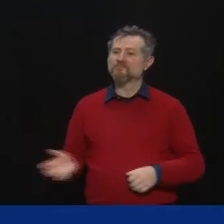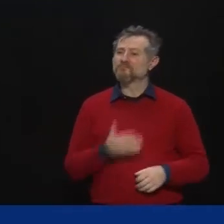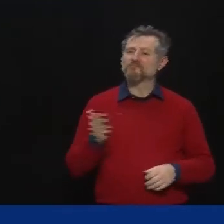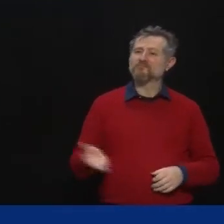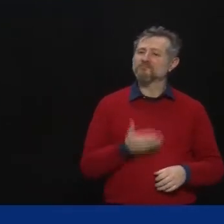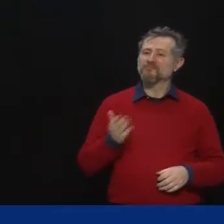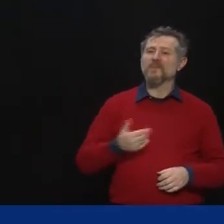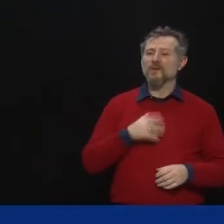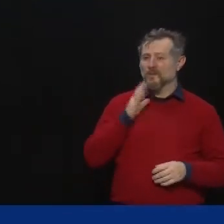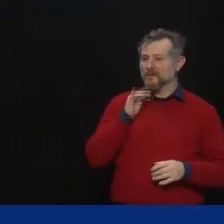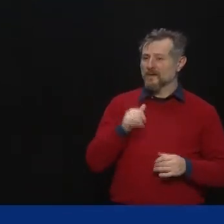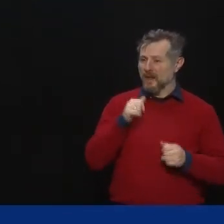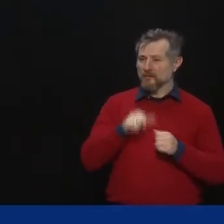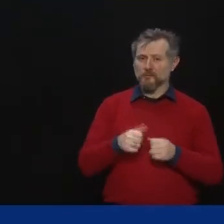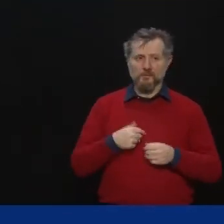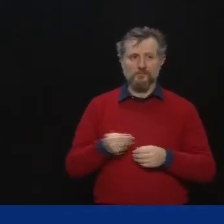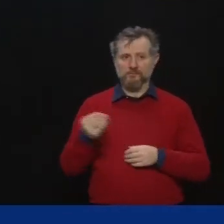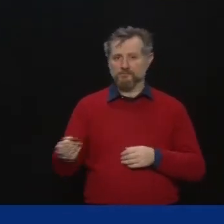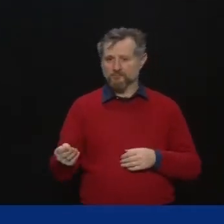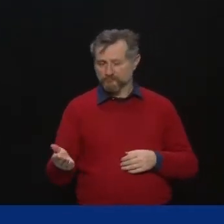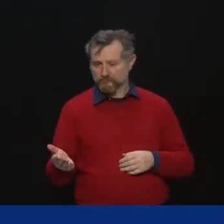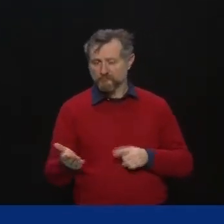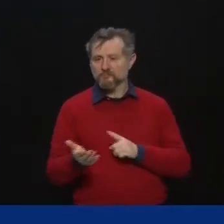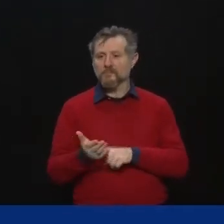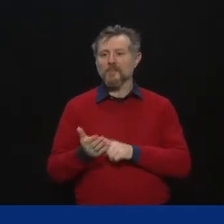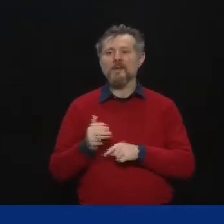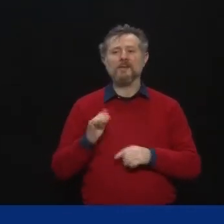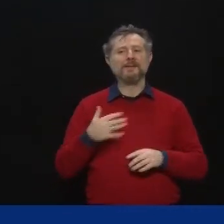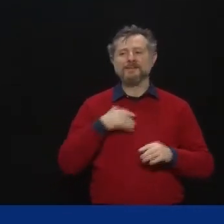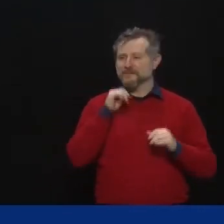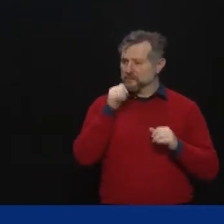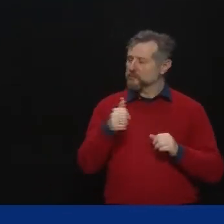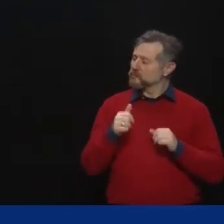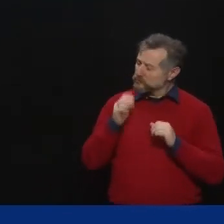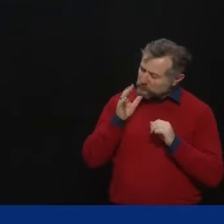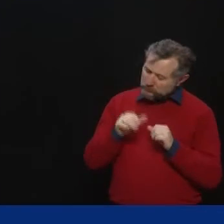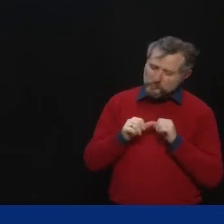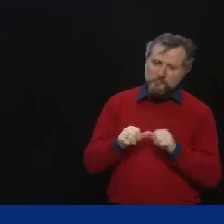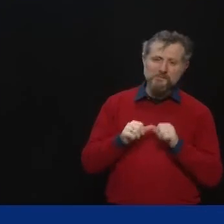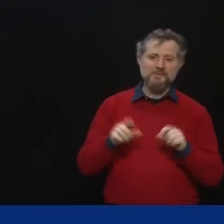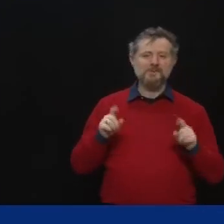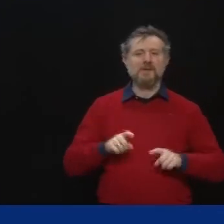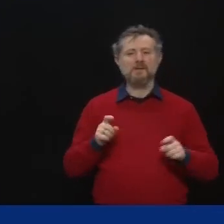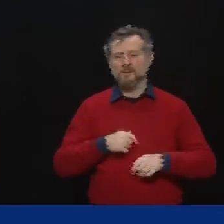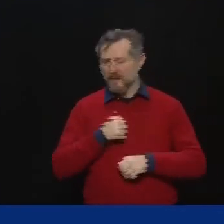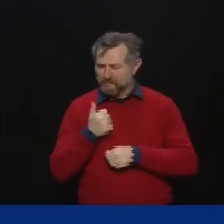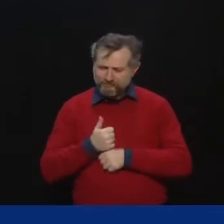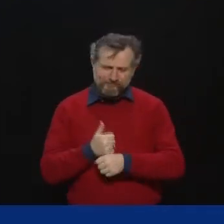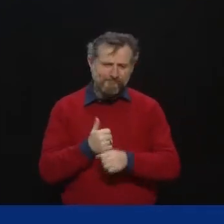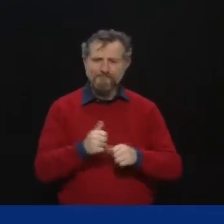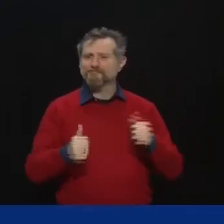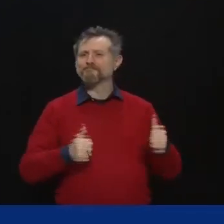PRODUCTION ACT TO GET MANUFACTURERS PRODUCING MORE MAKE SURE THAT THEY HAVE THE